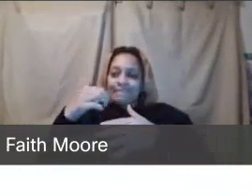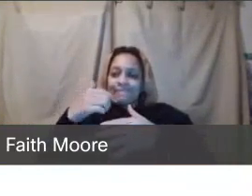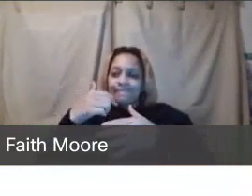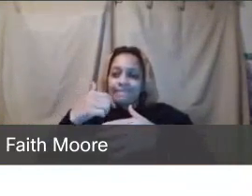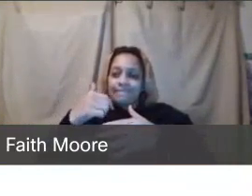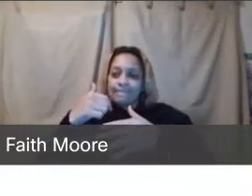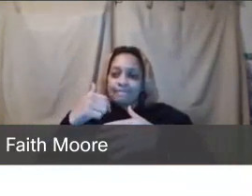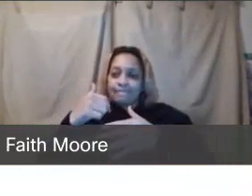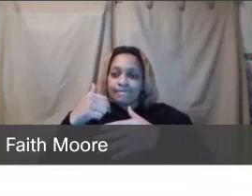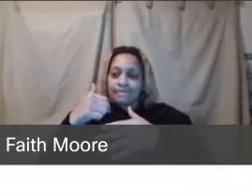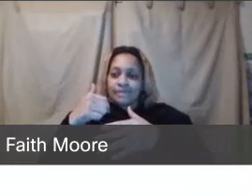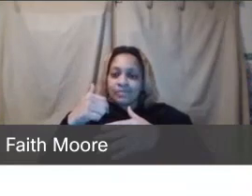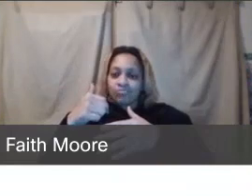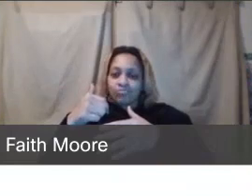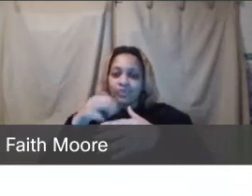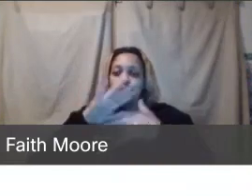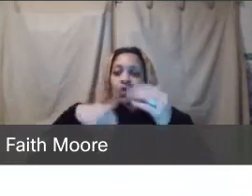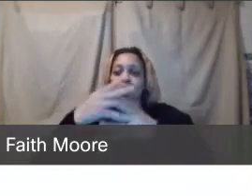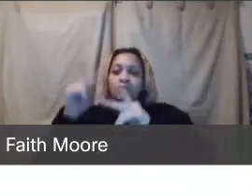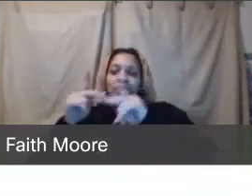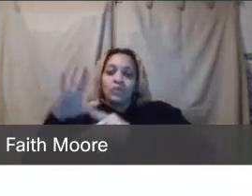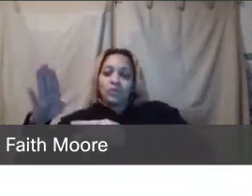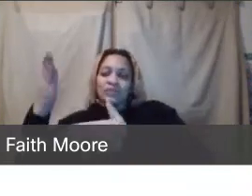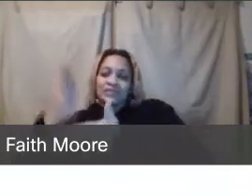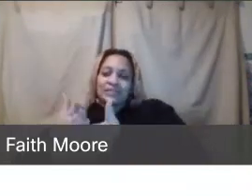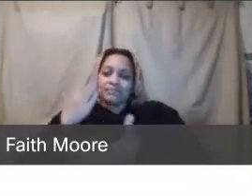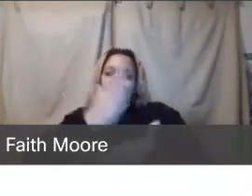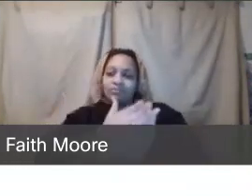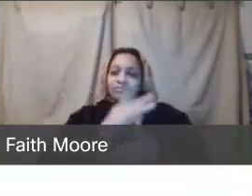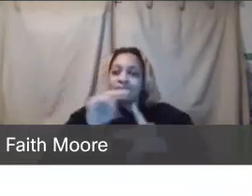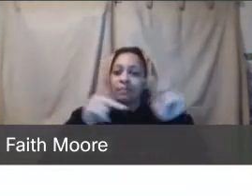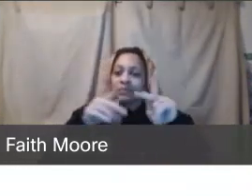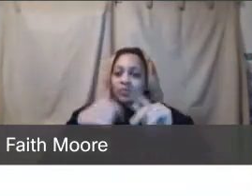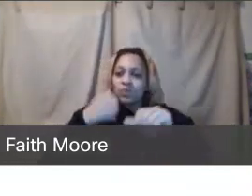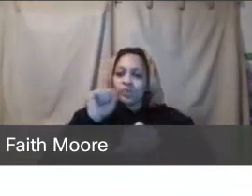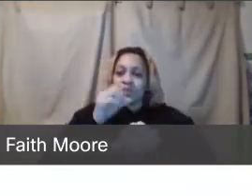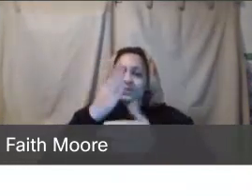Everybody else comes to a stop while people walking, make make their crossings.